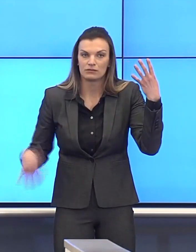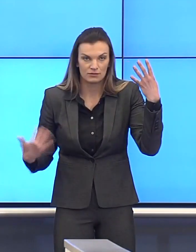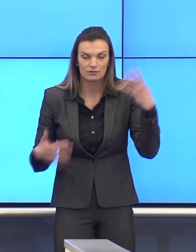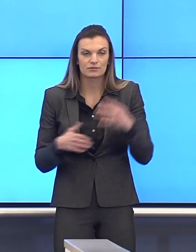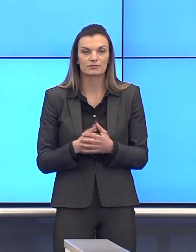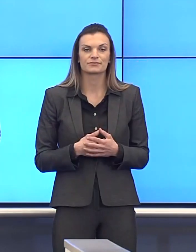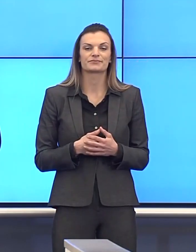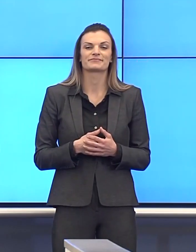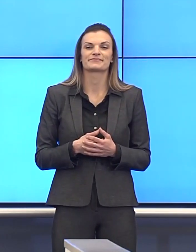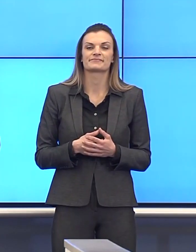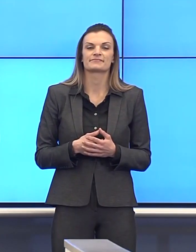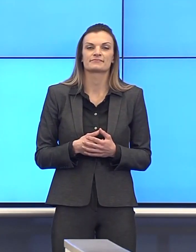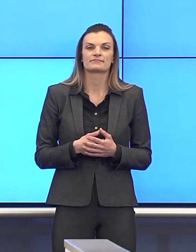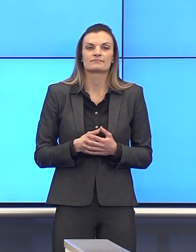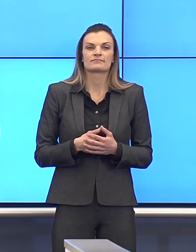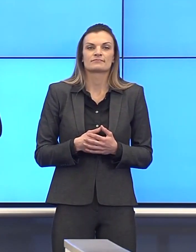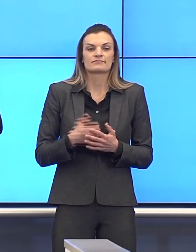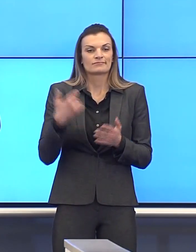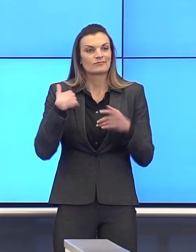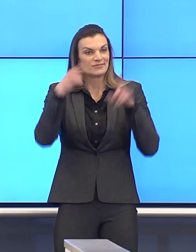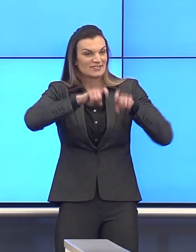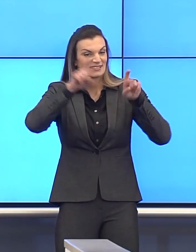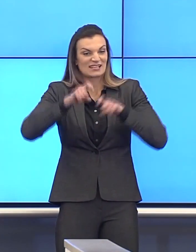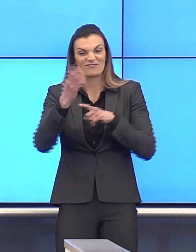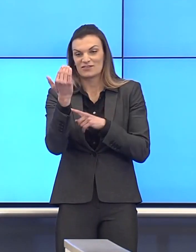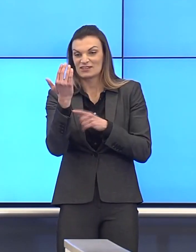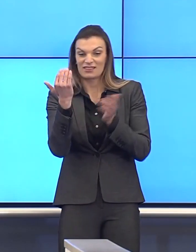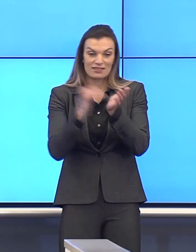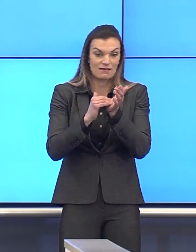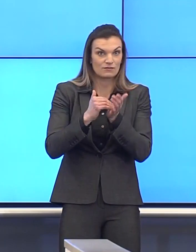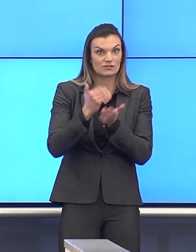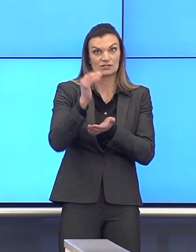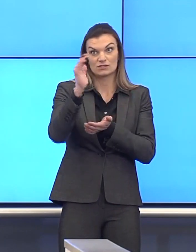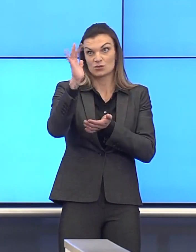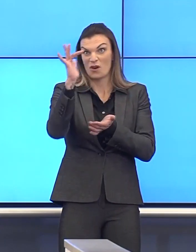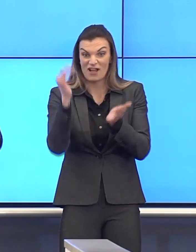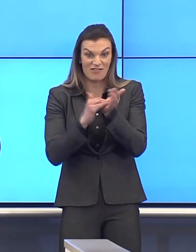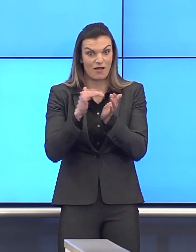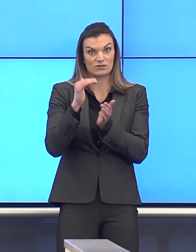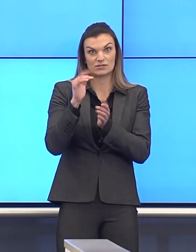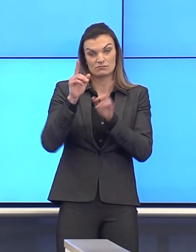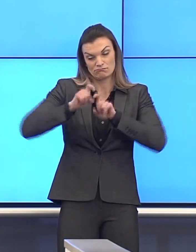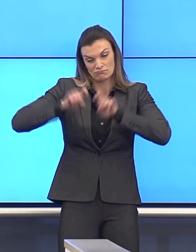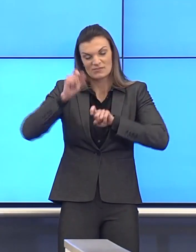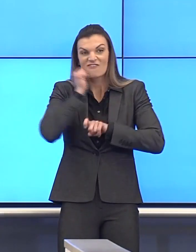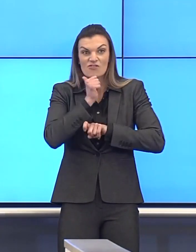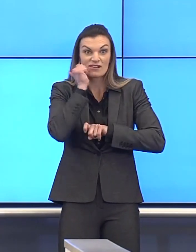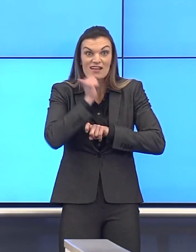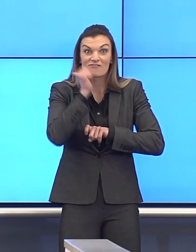VARIABLES IN TO THIS EQUATION. WE DO KNOW THAT WHEN OUR TESTING